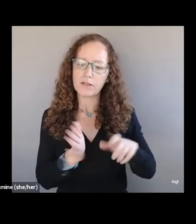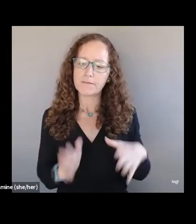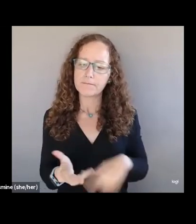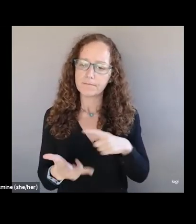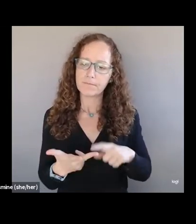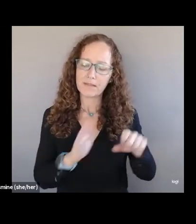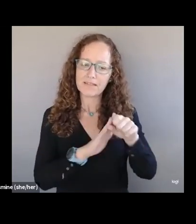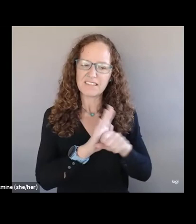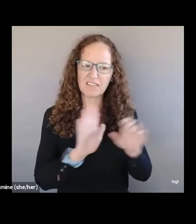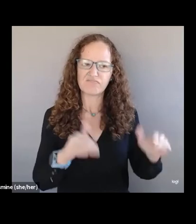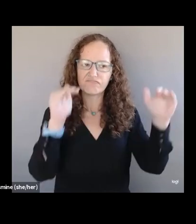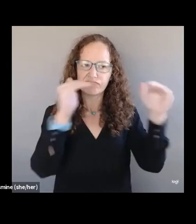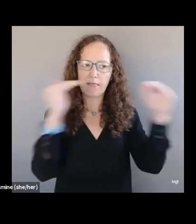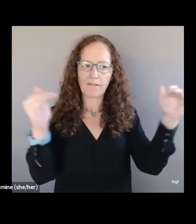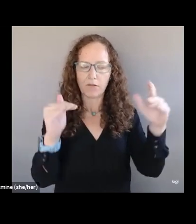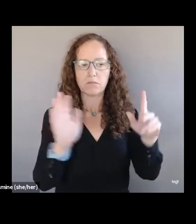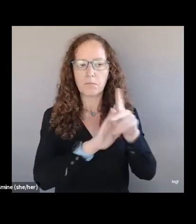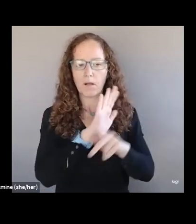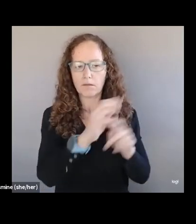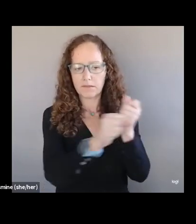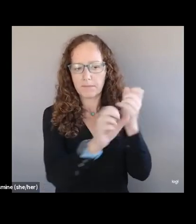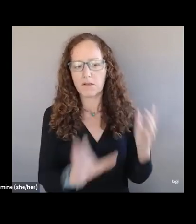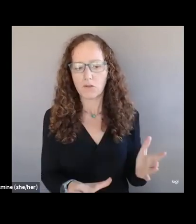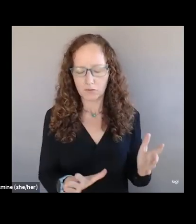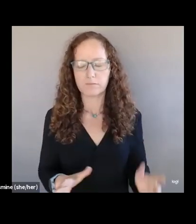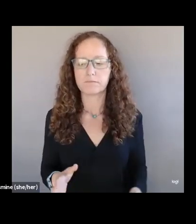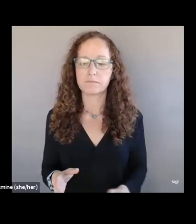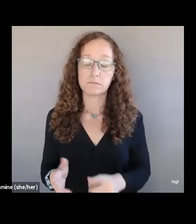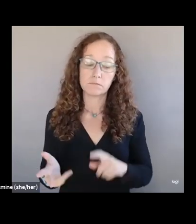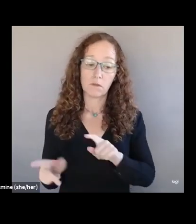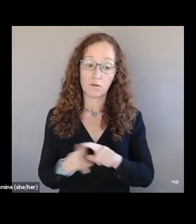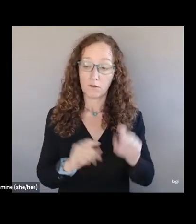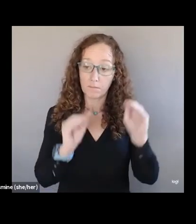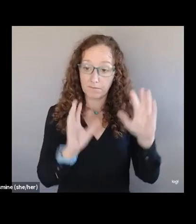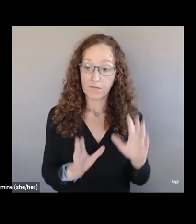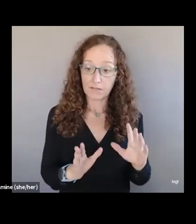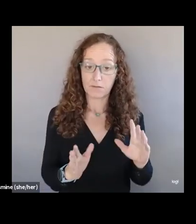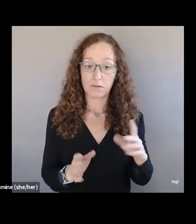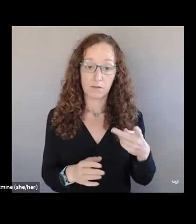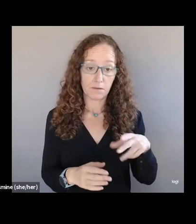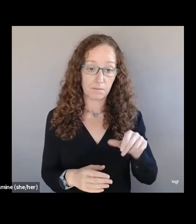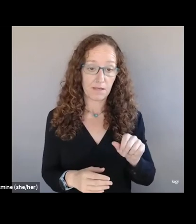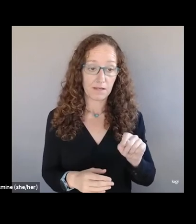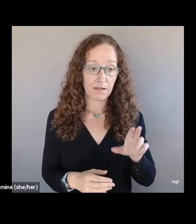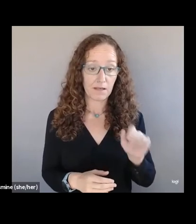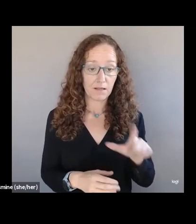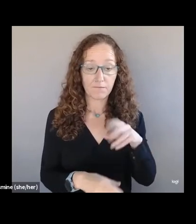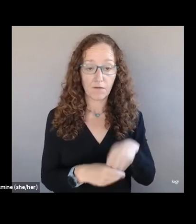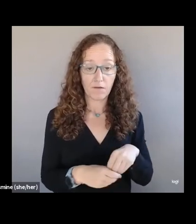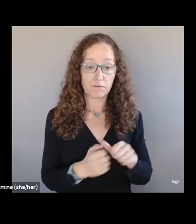Professor Patel is also a proud national board member of the education for liberation network, a nonprofit that